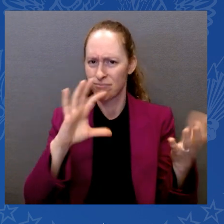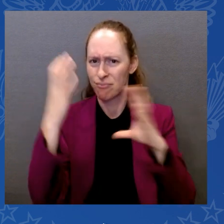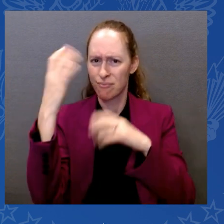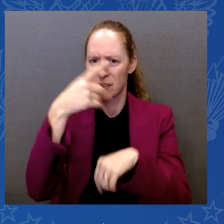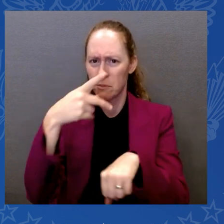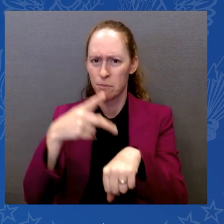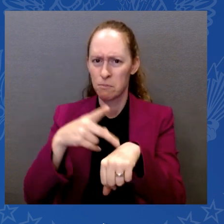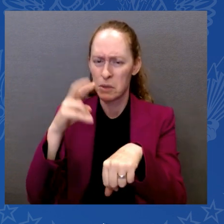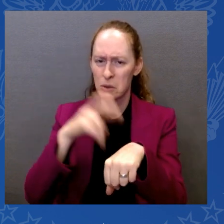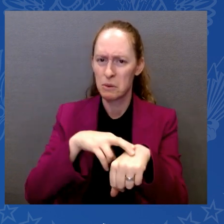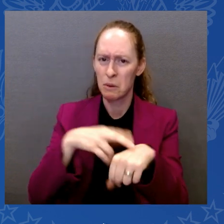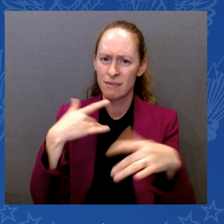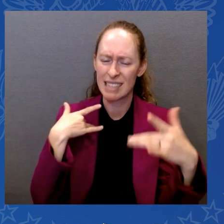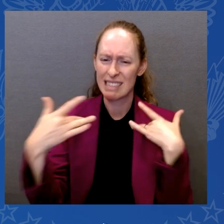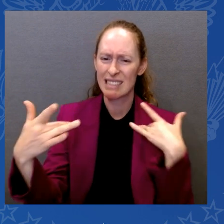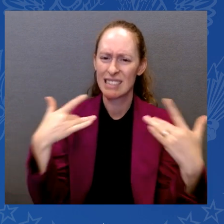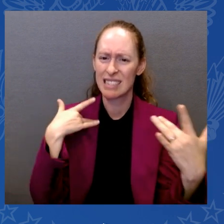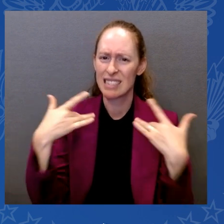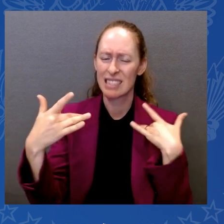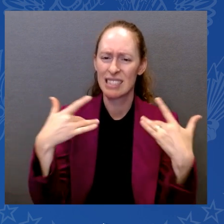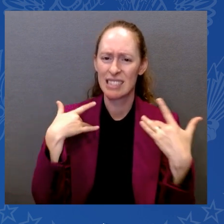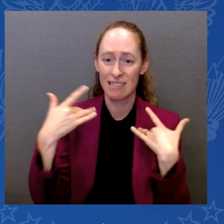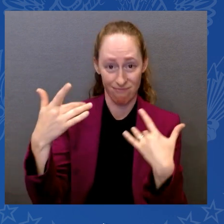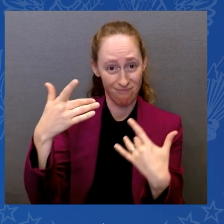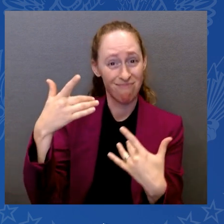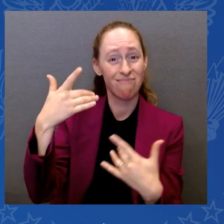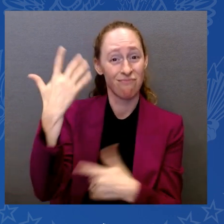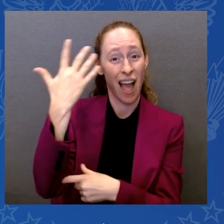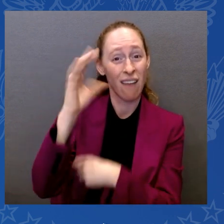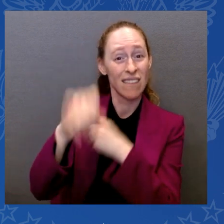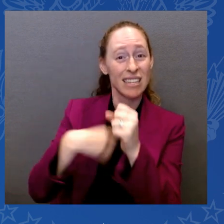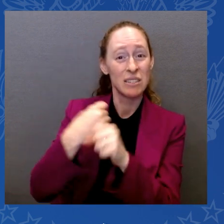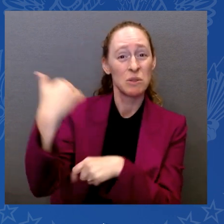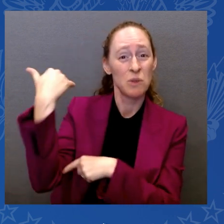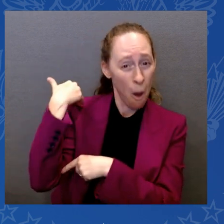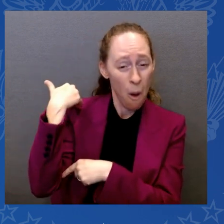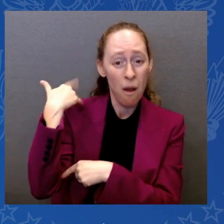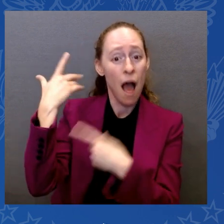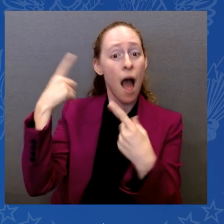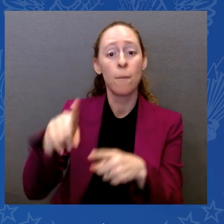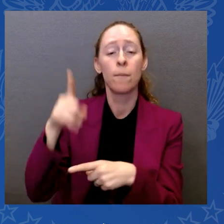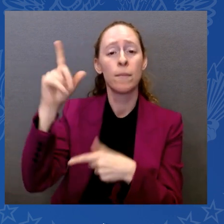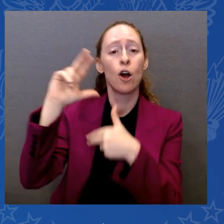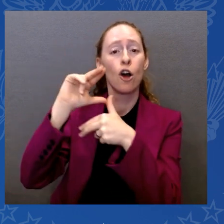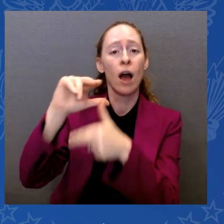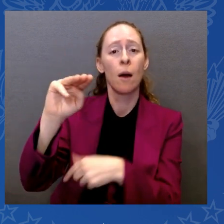five years after Hurricane Maria, which was devastating. And as I told you, Gov, when we spoke earlier this week,